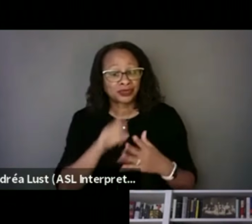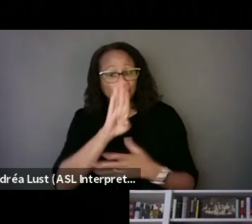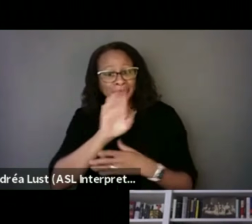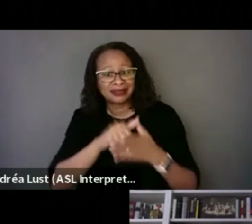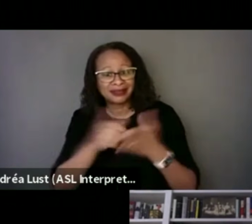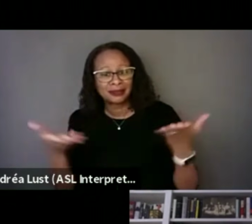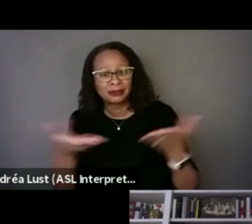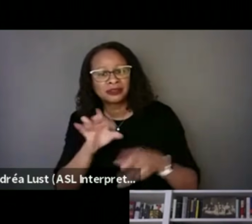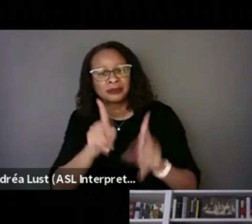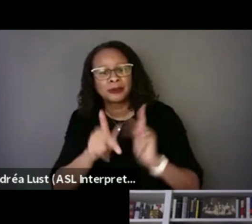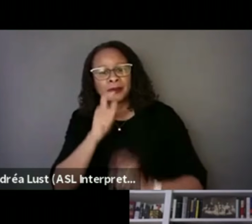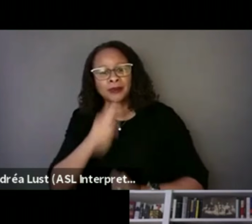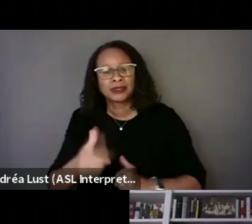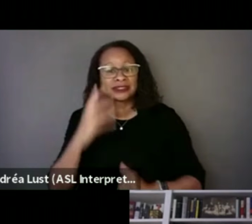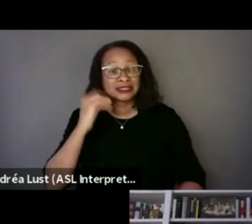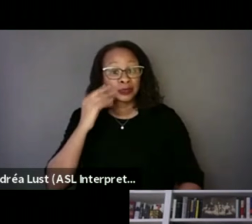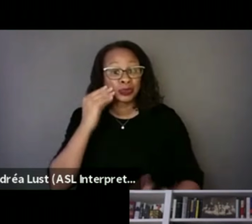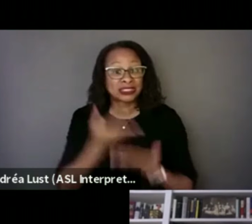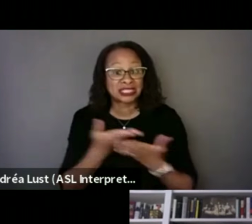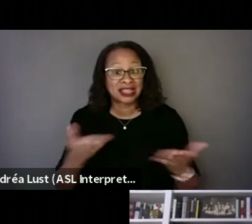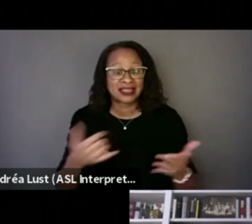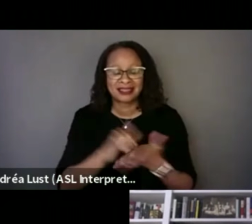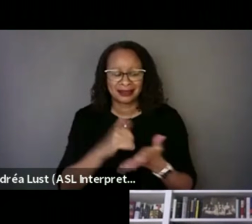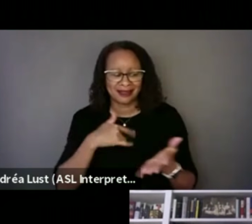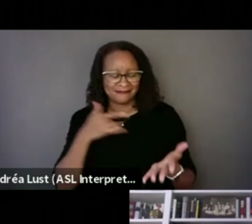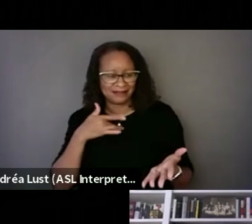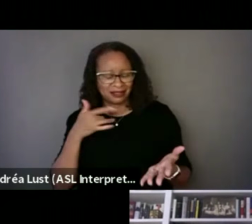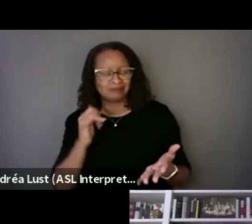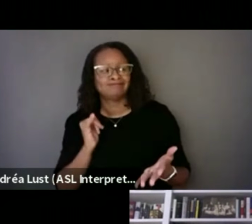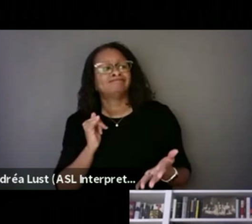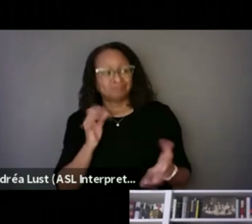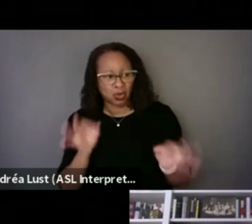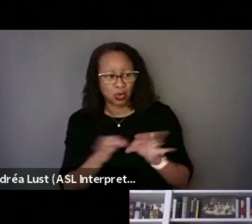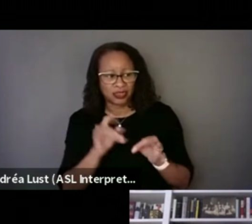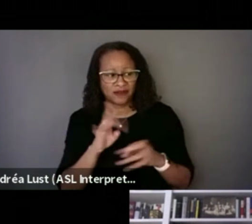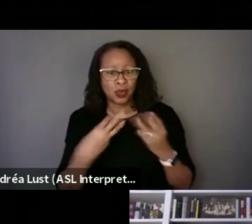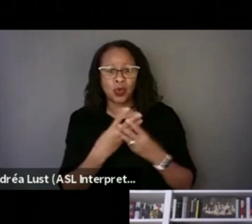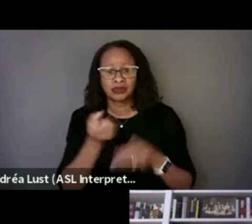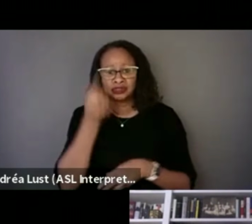of people who are experiencing things that I feel like are worthy of the world understanding more.